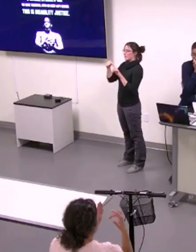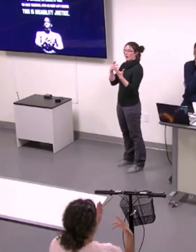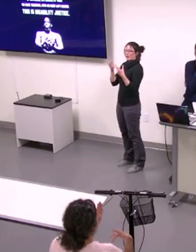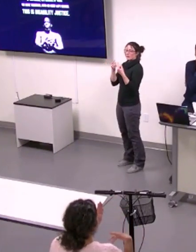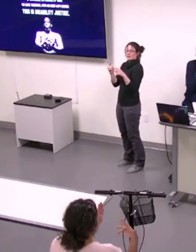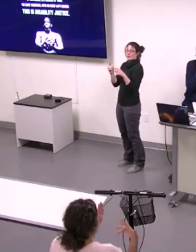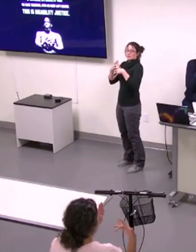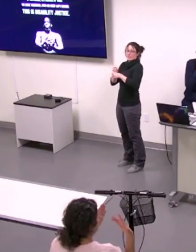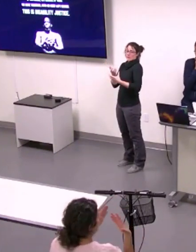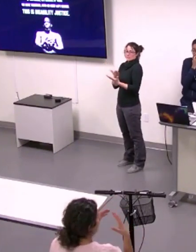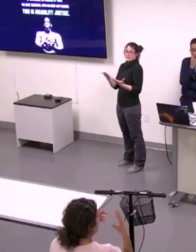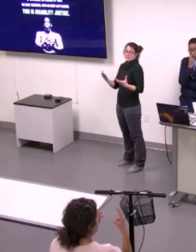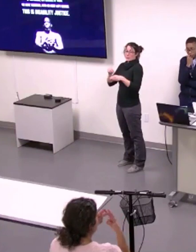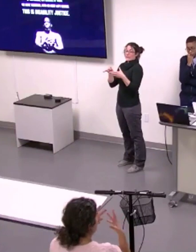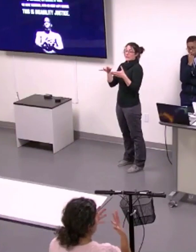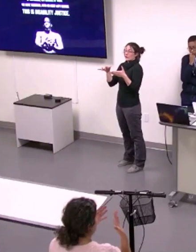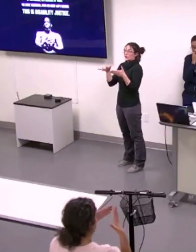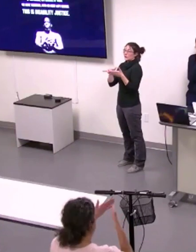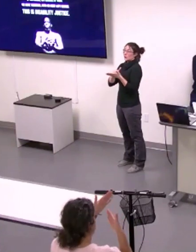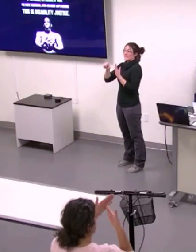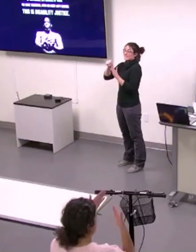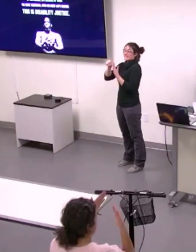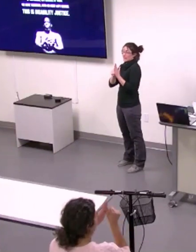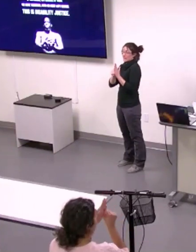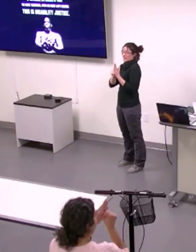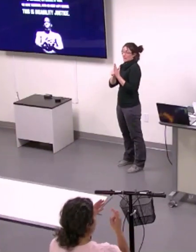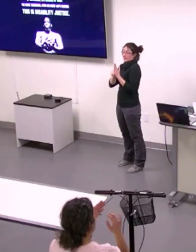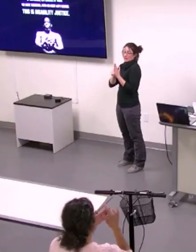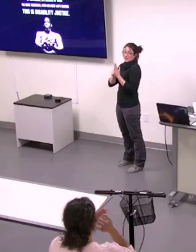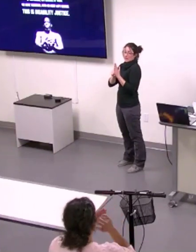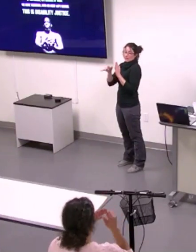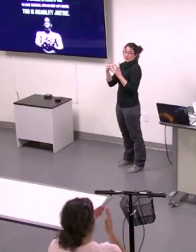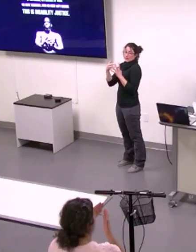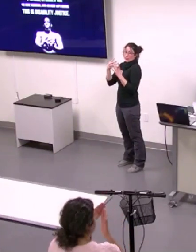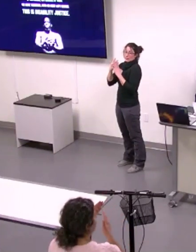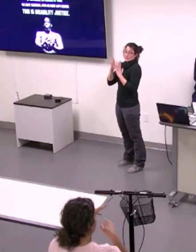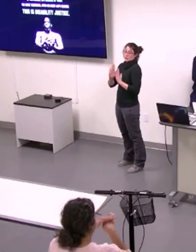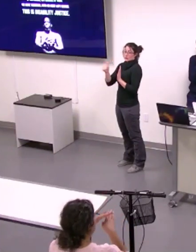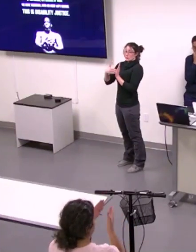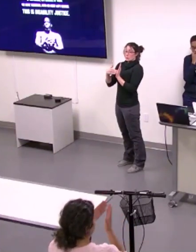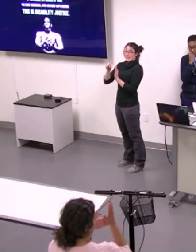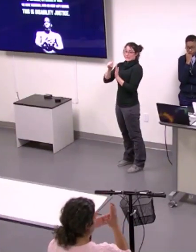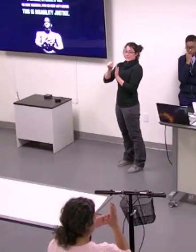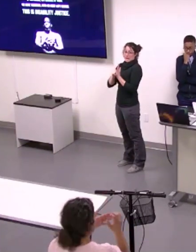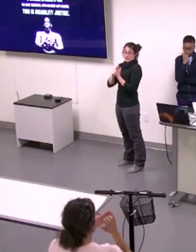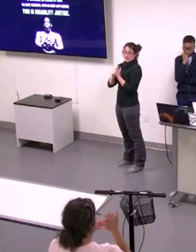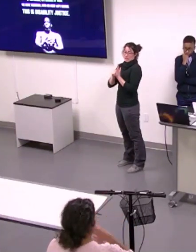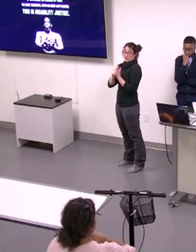In New York state, the prisoners have sued the state for access rights.